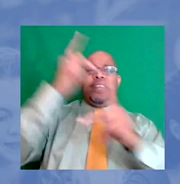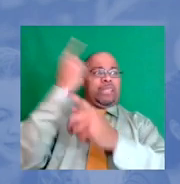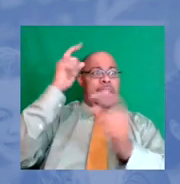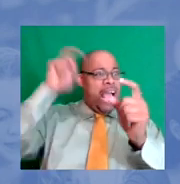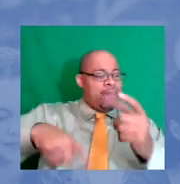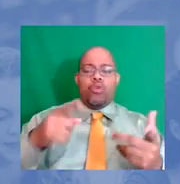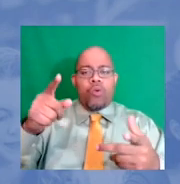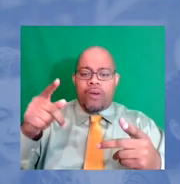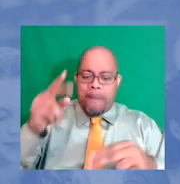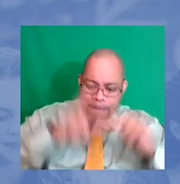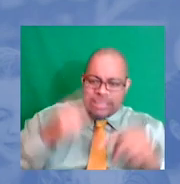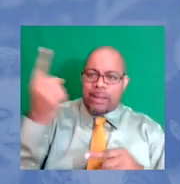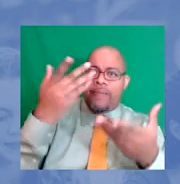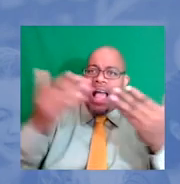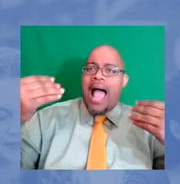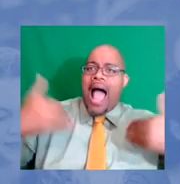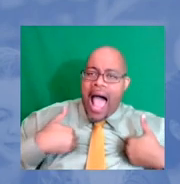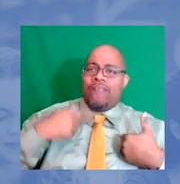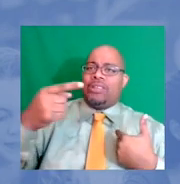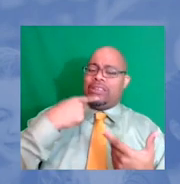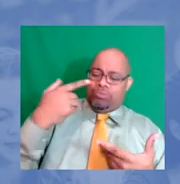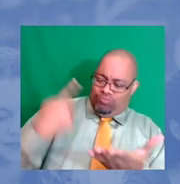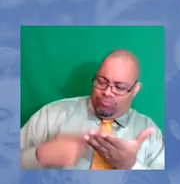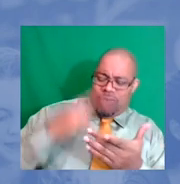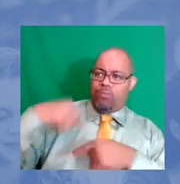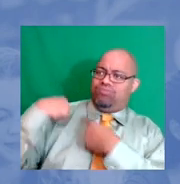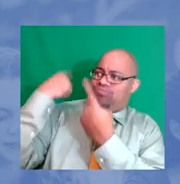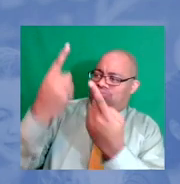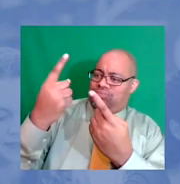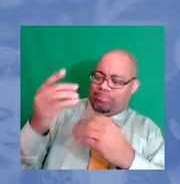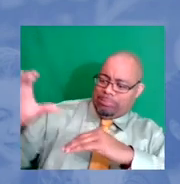THINGS YOU SAID YOU'VE BEEN TALKING ABOUT FOR SO LONG AND BUILT ON THAT AND THEN WERE